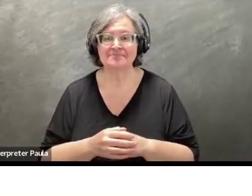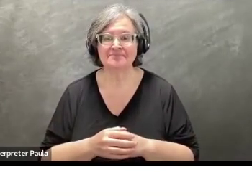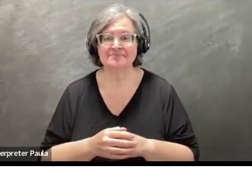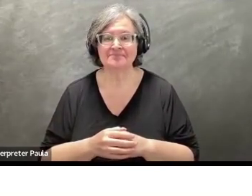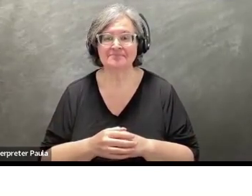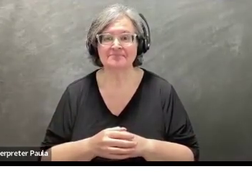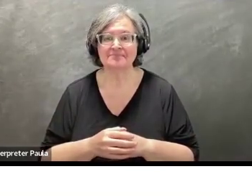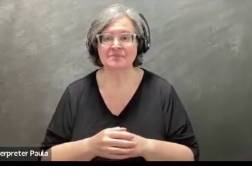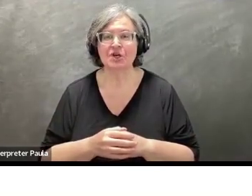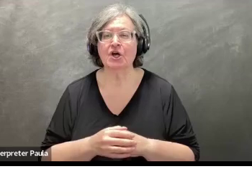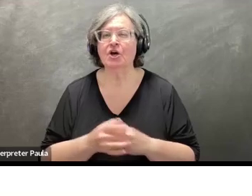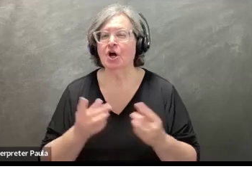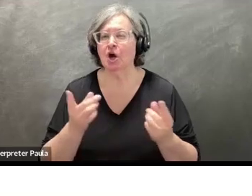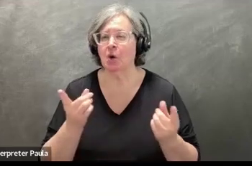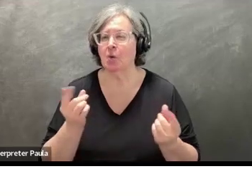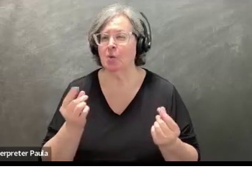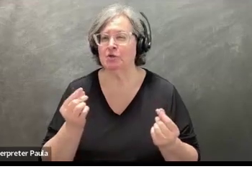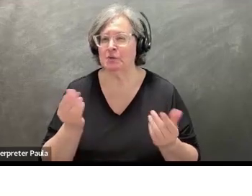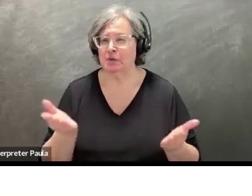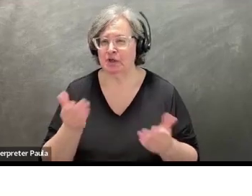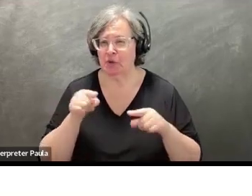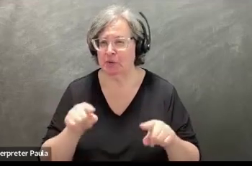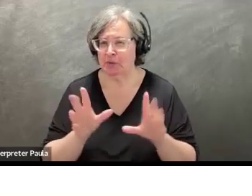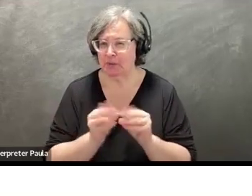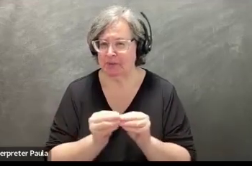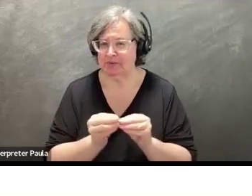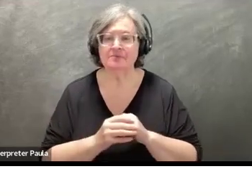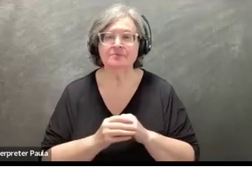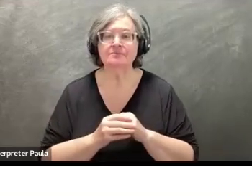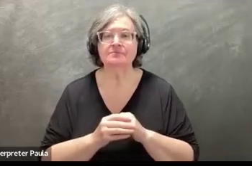webinar logistics. Participants will be muted during this